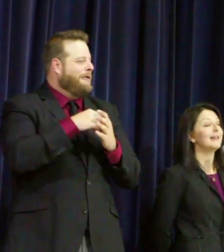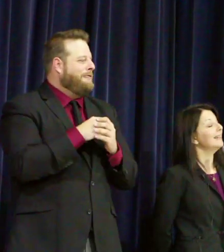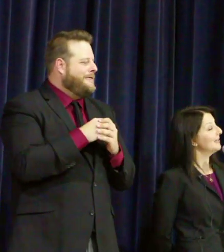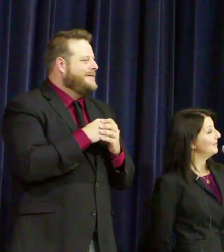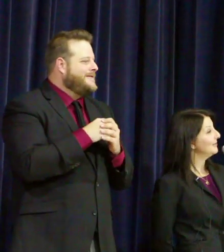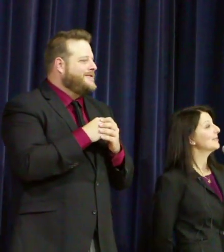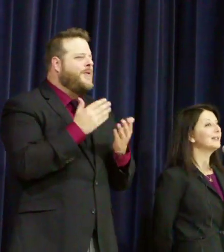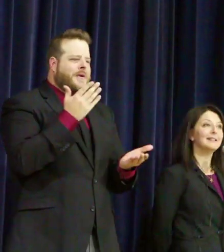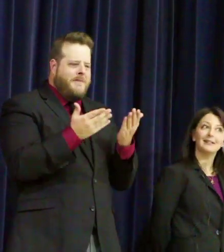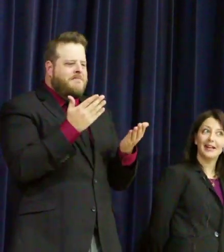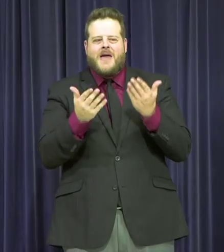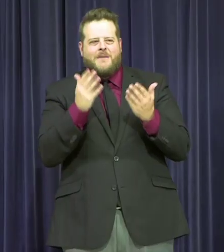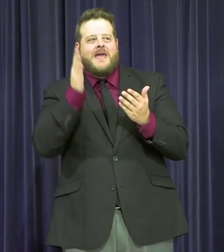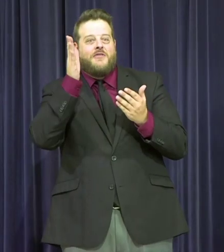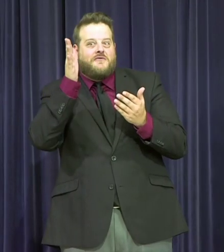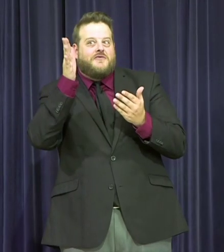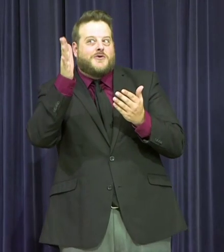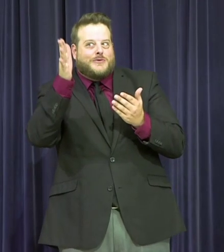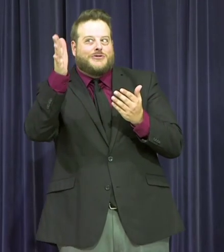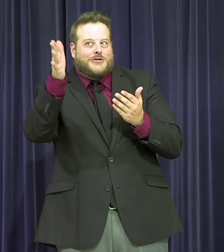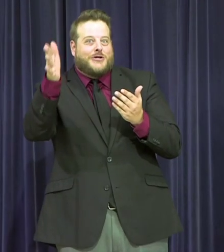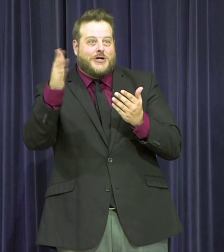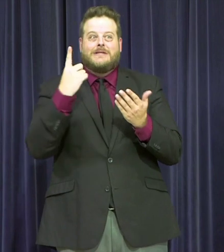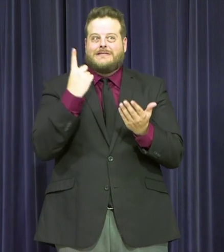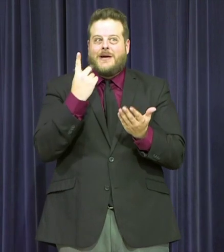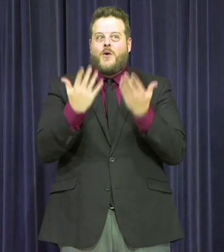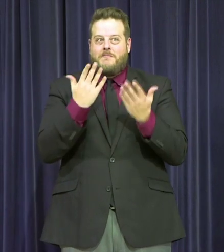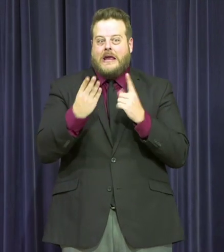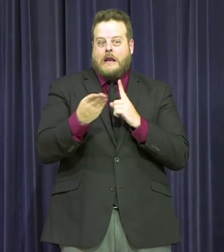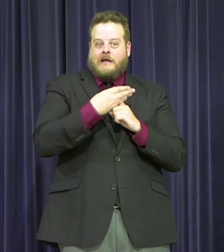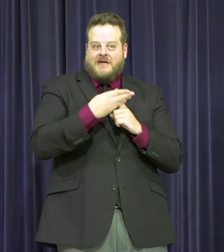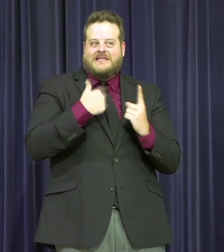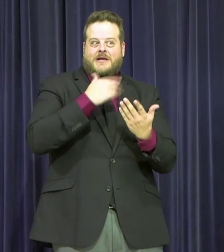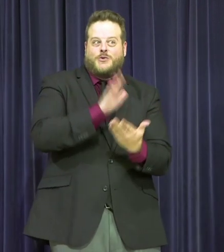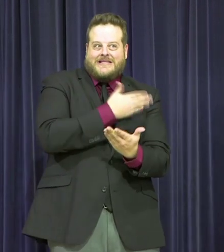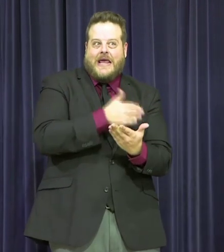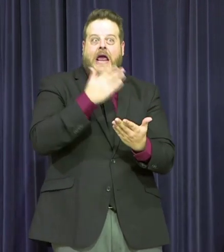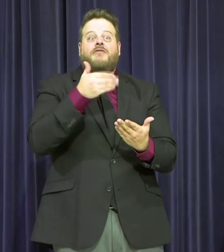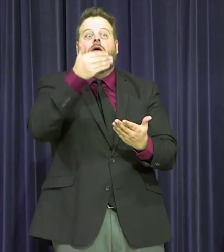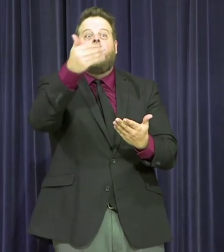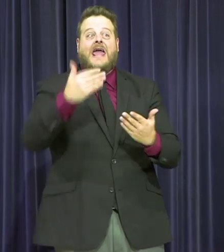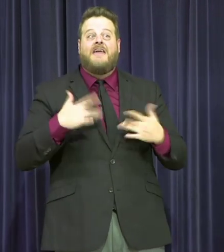Maybe at a future event, someone might be able to convince me to sing something- can't promise.